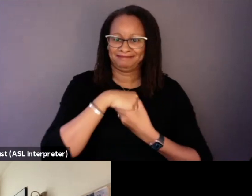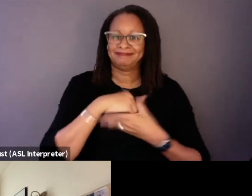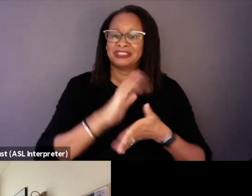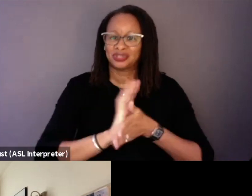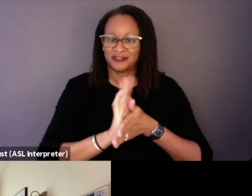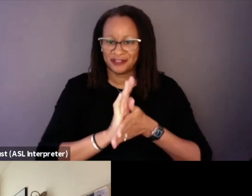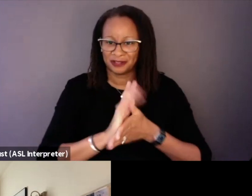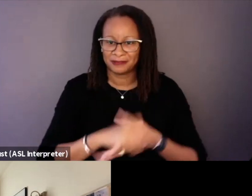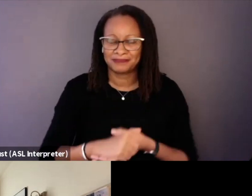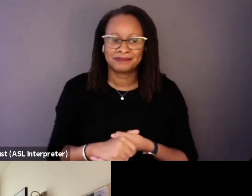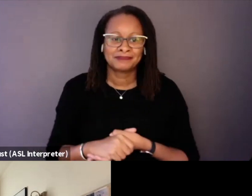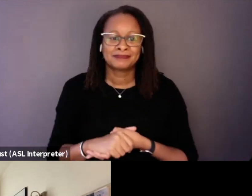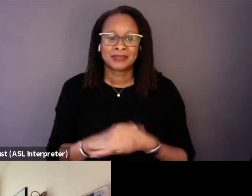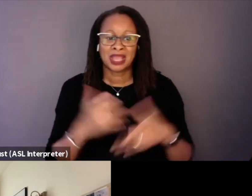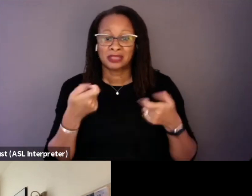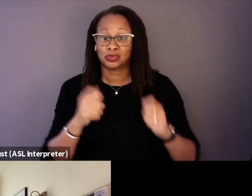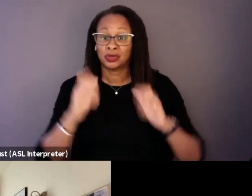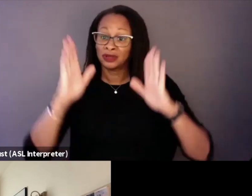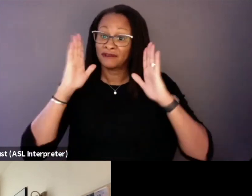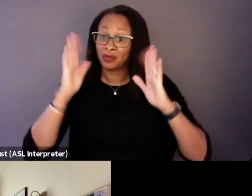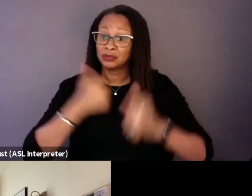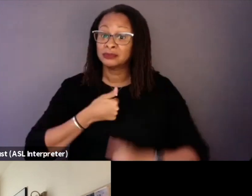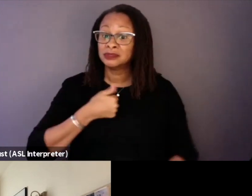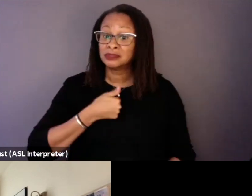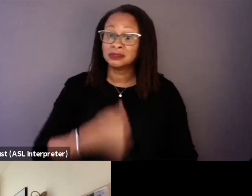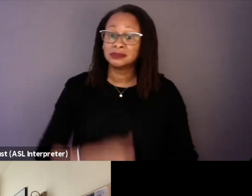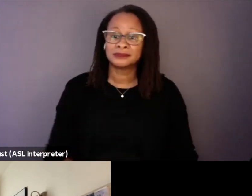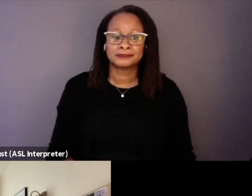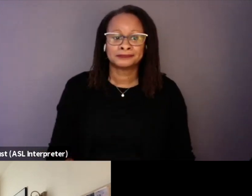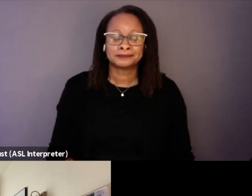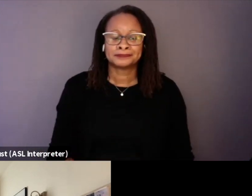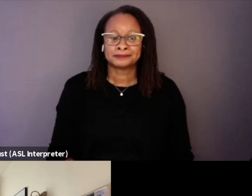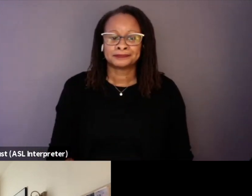I was trying to focus on what was inside.